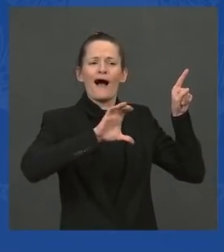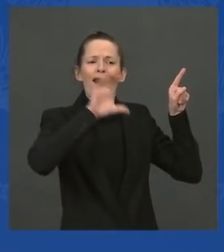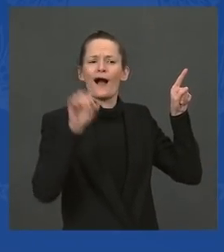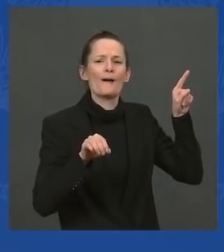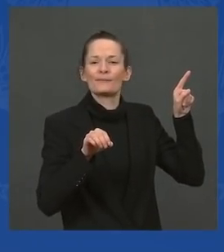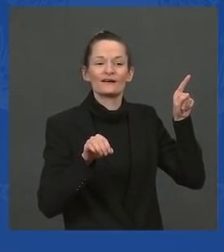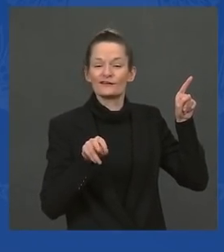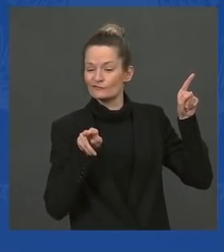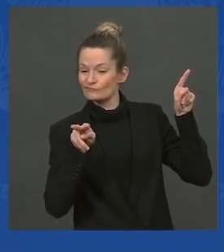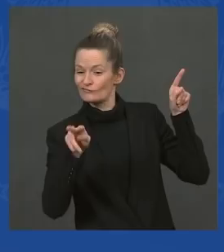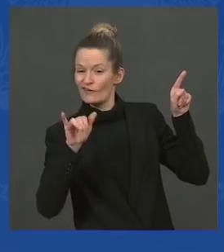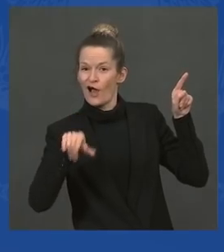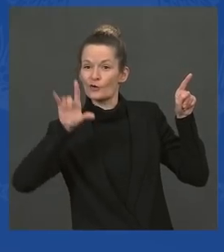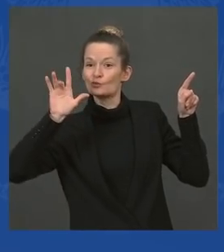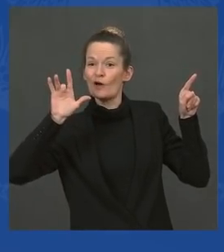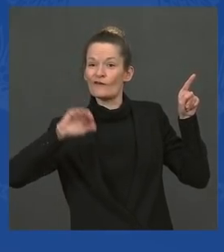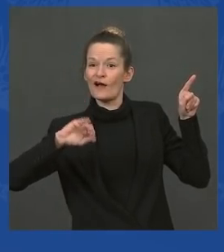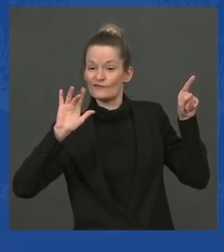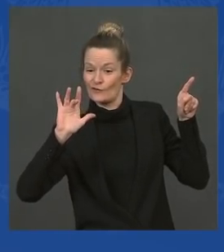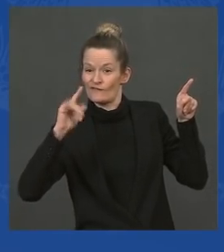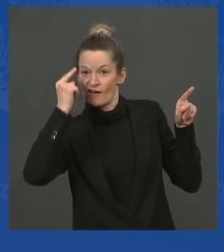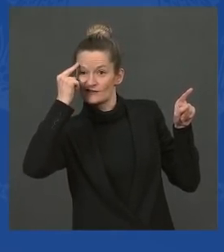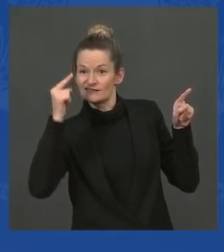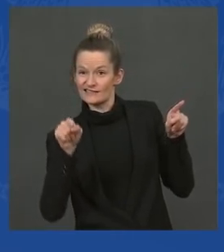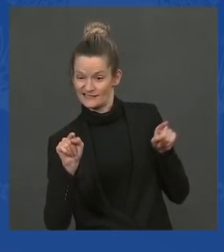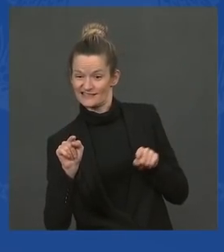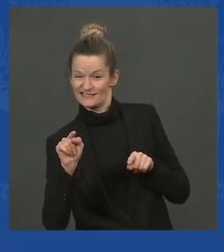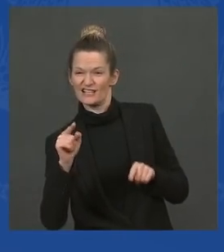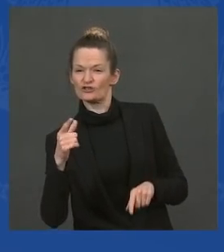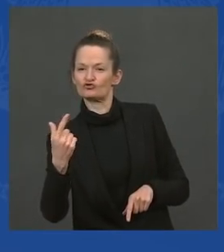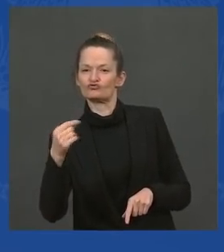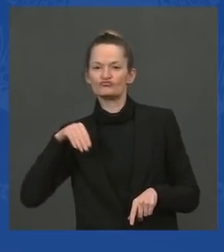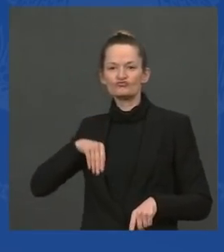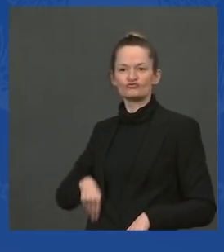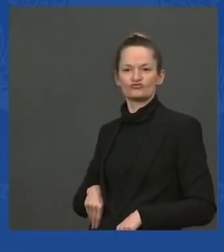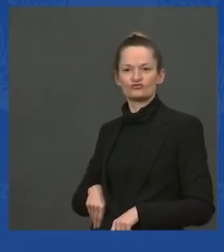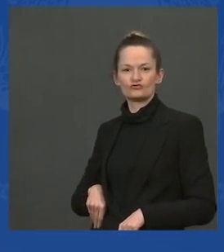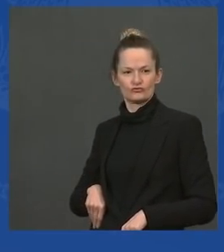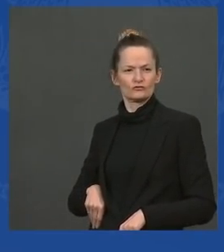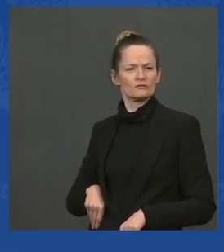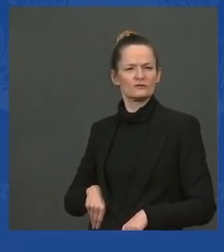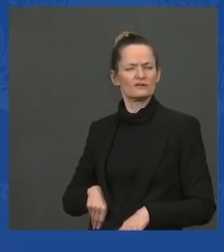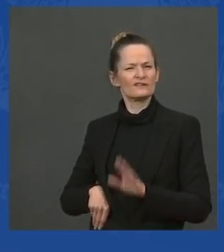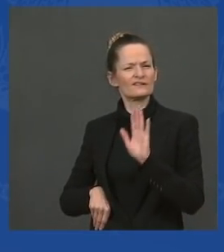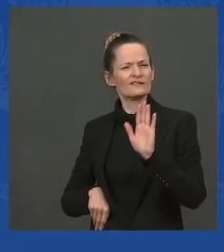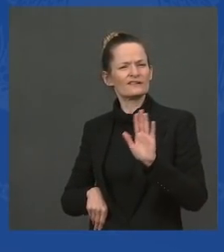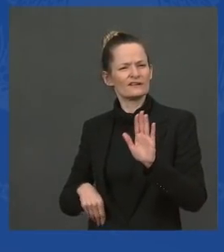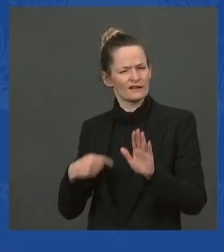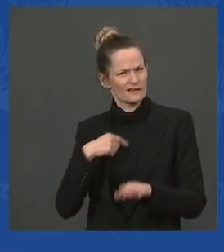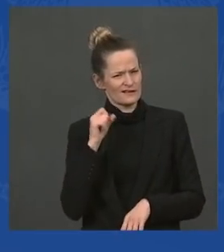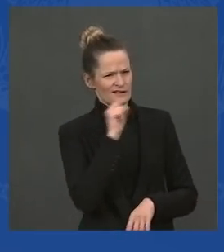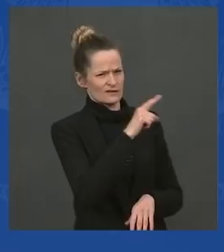That's unacceptable. And that's why I've asked the Federal Trade Commission to consider whether potentially illegal